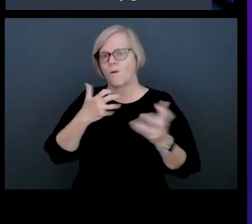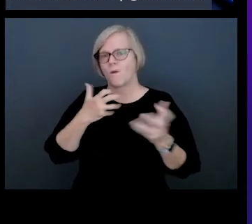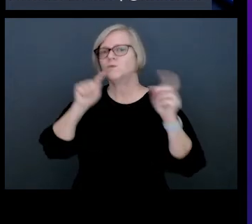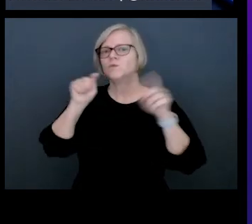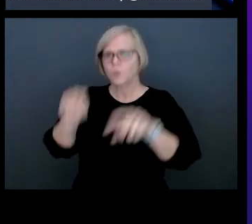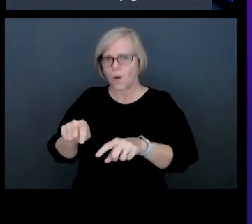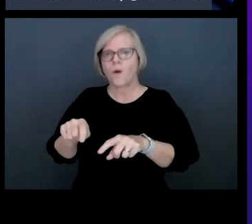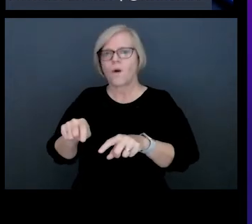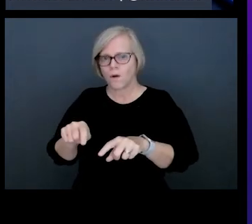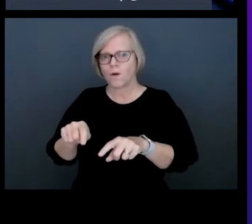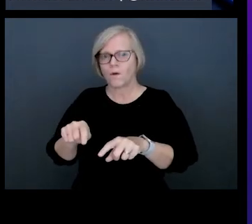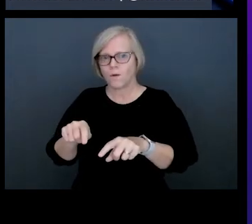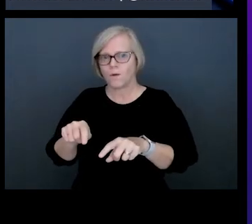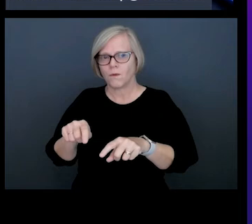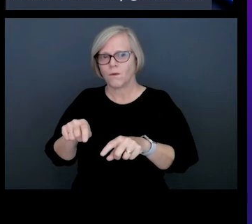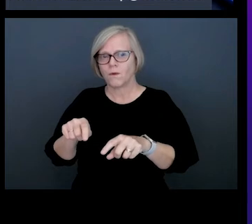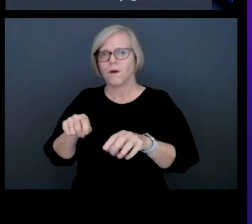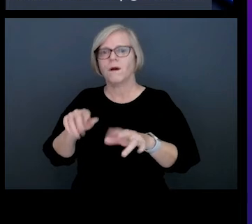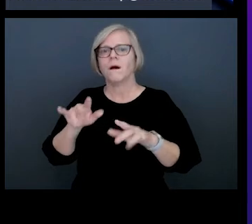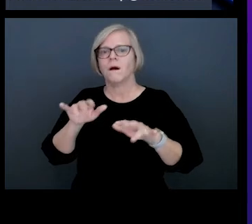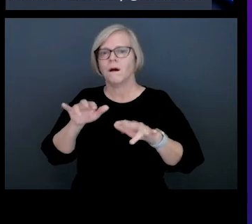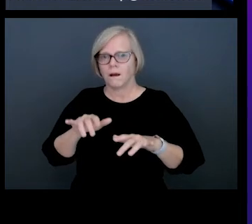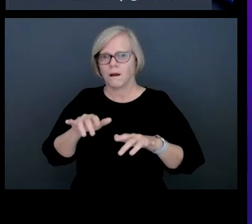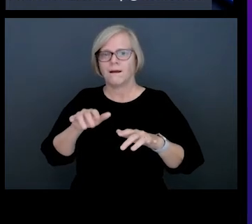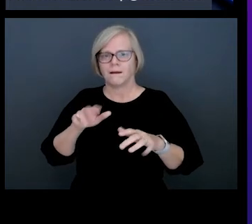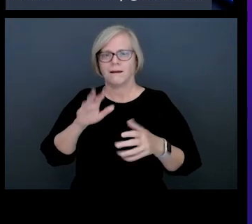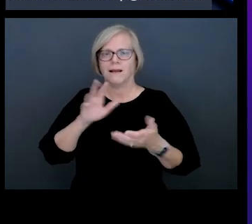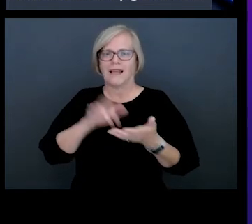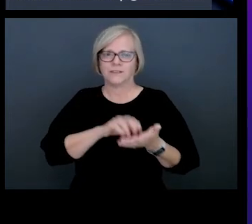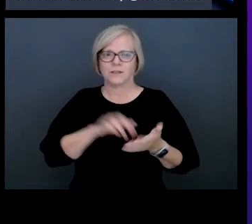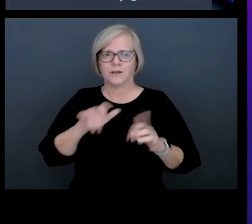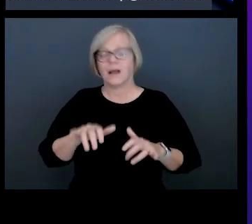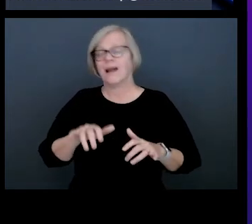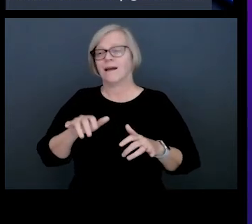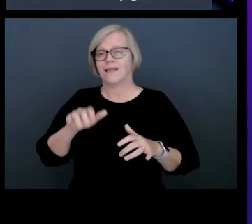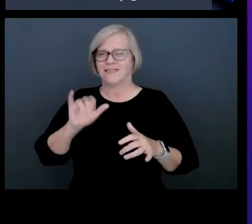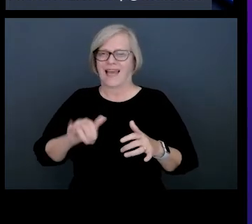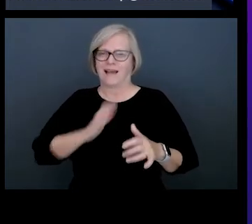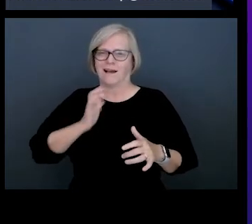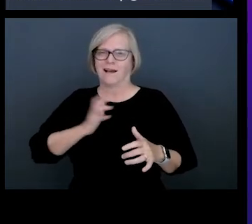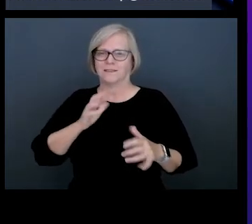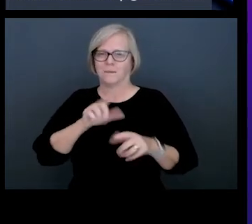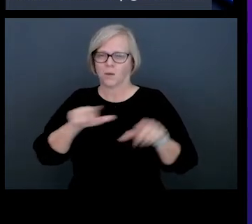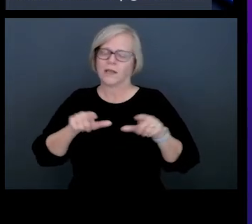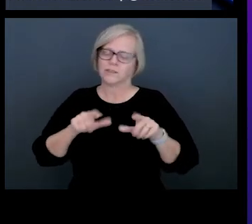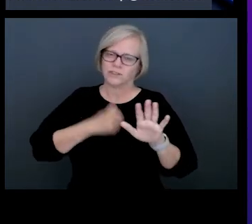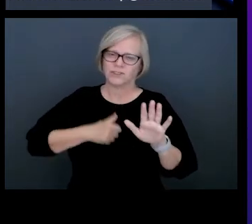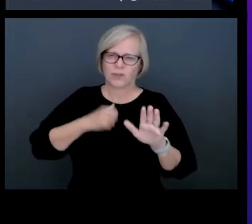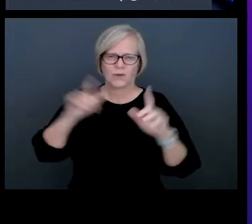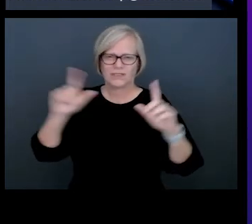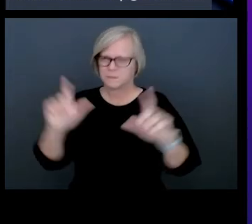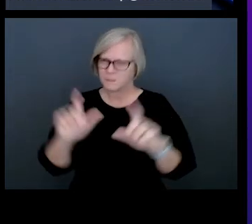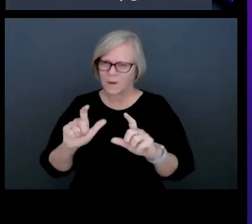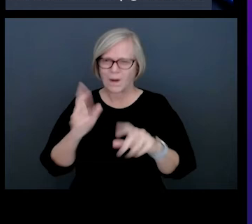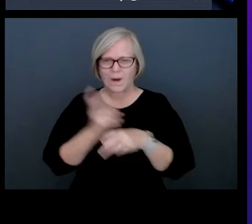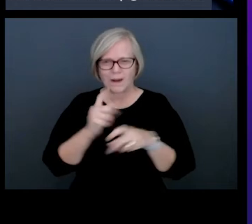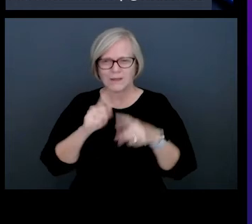Enter in a custom location. And I apologize if this is a little bit small, but I really want this one right here,